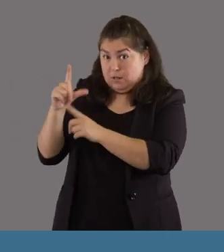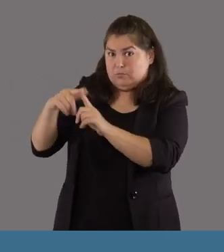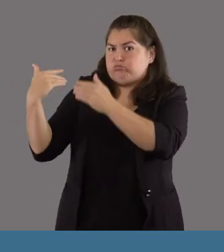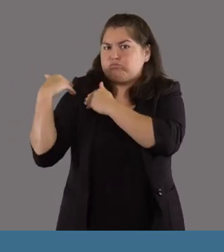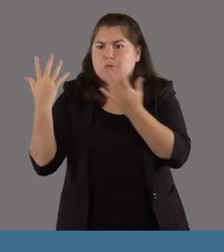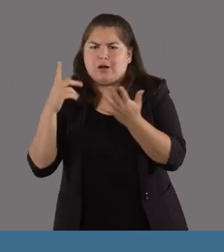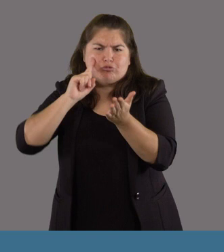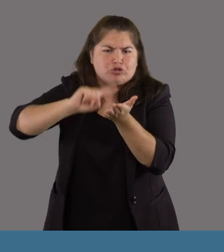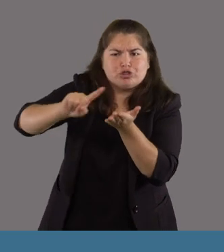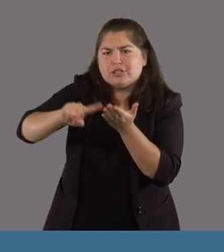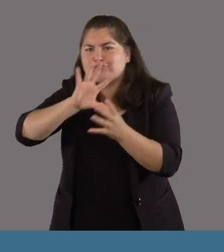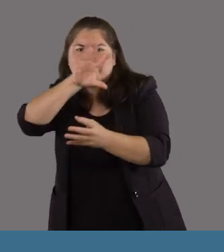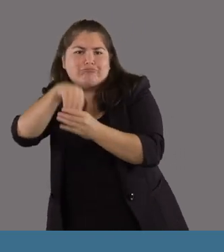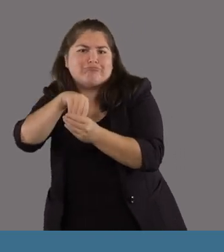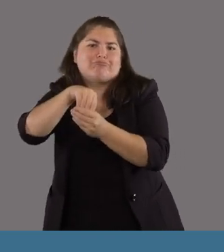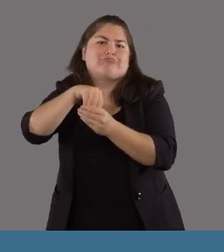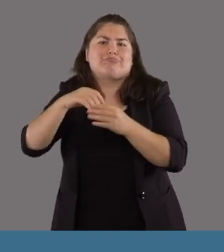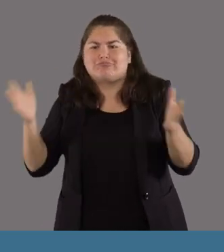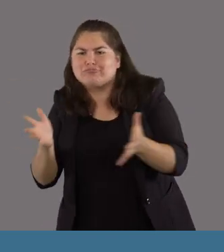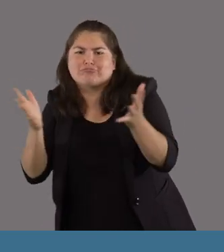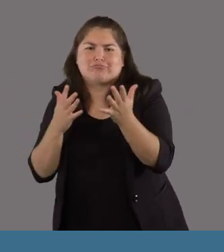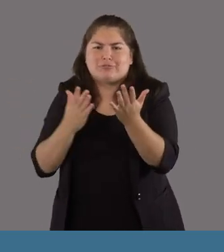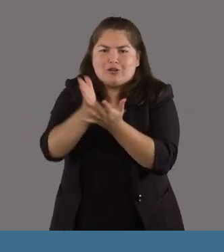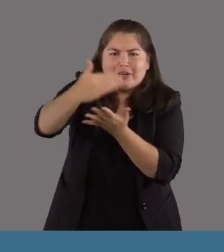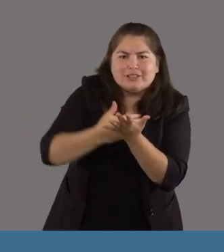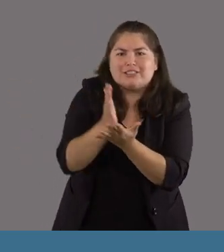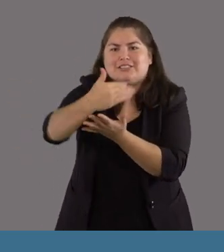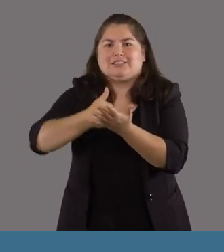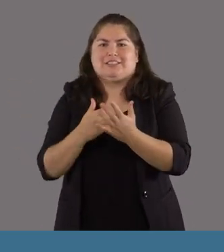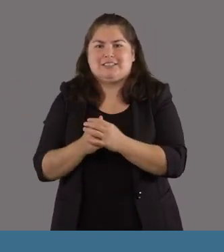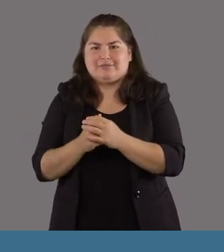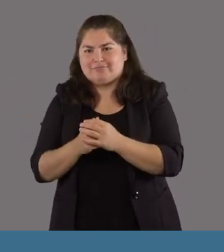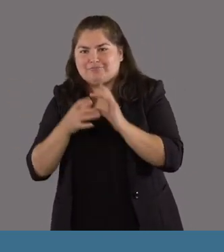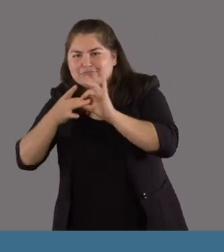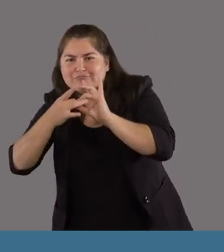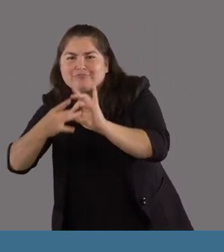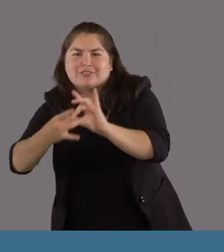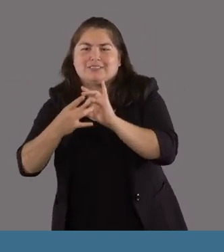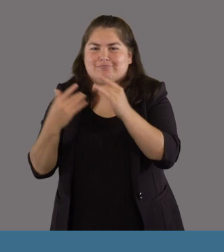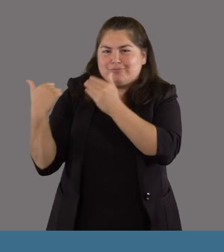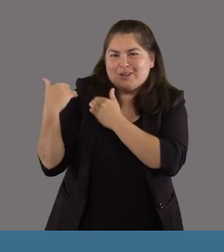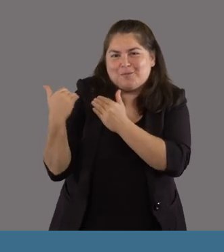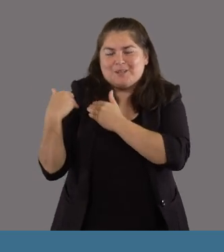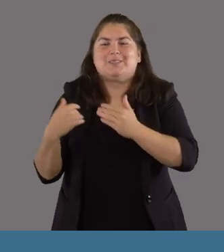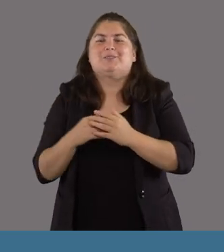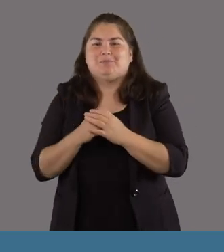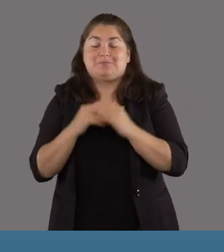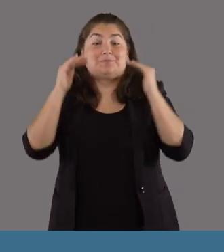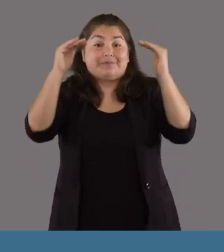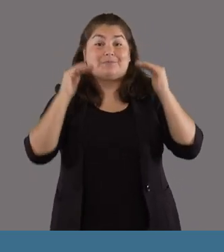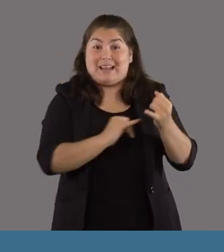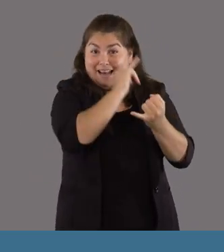is accountable to research participants fostering transparency and relational accountability.